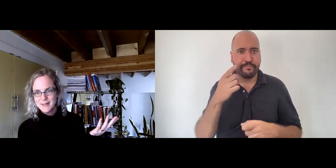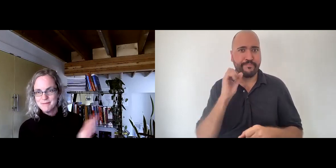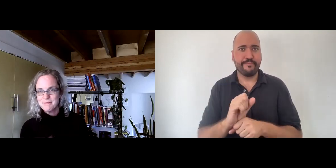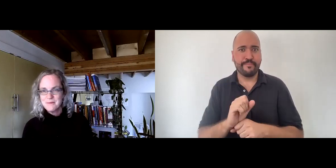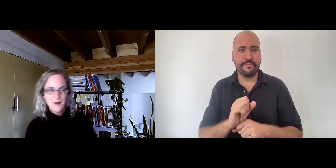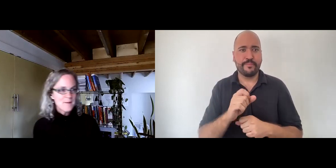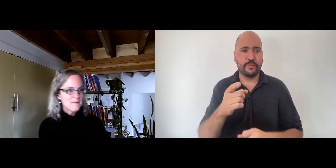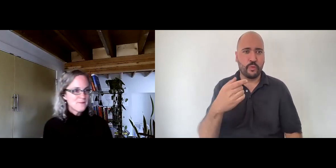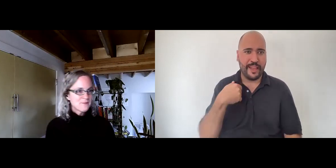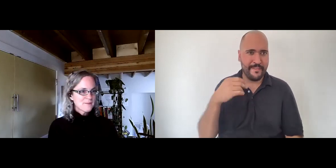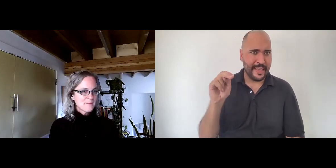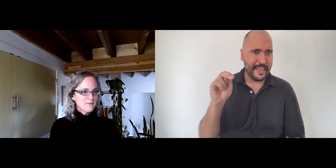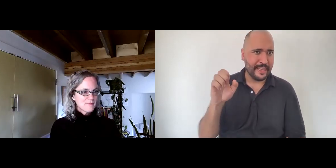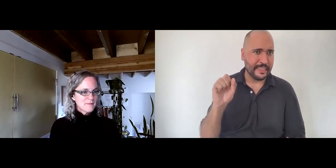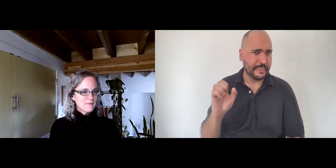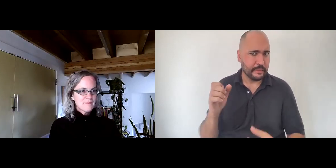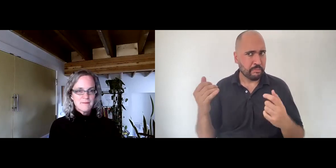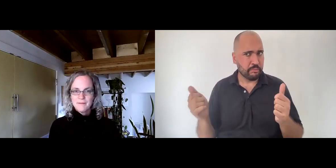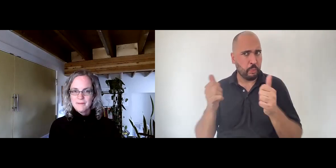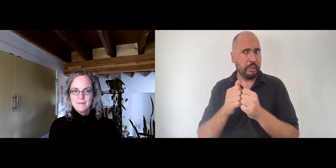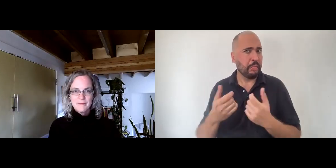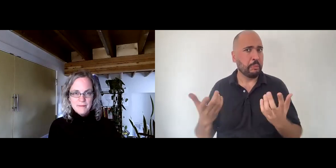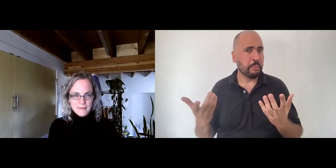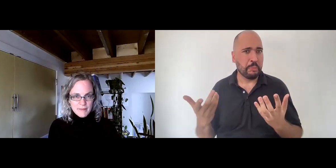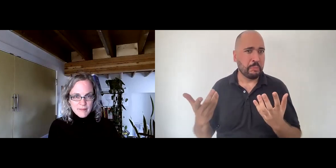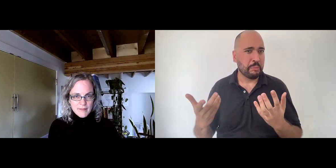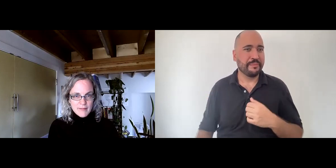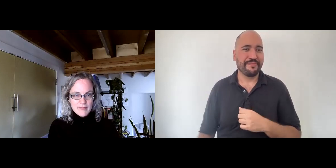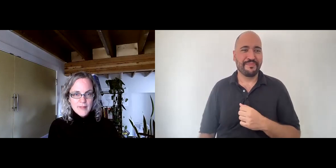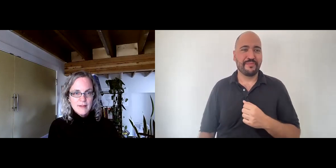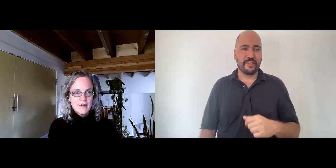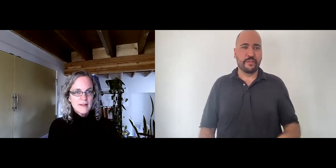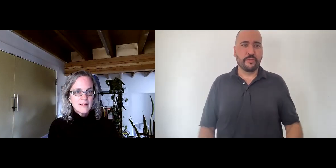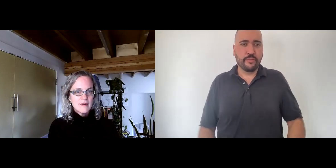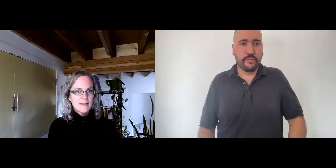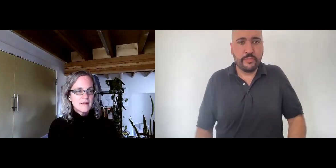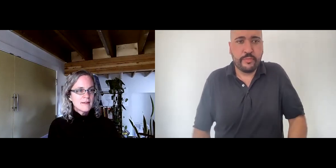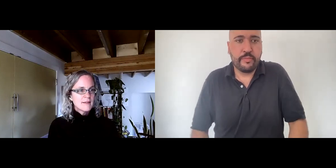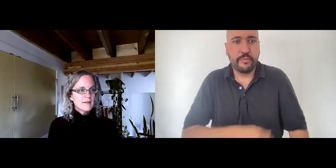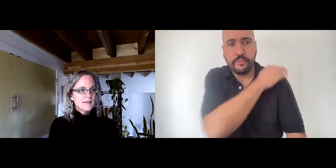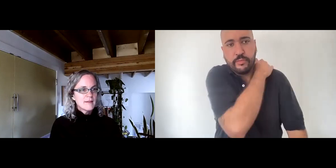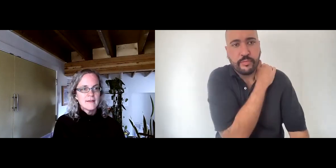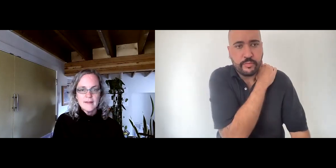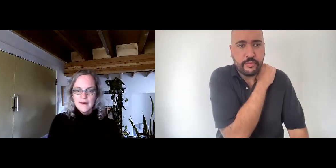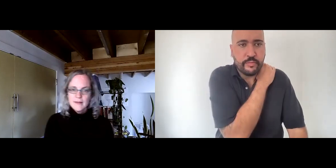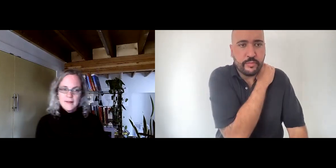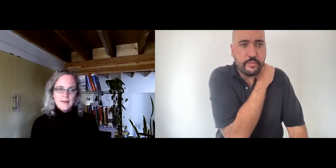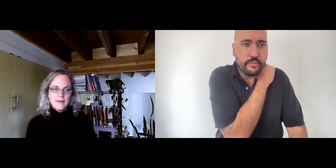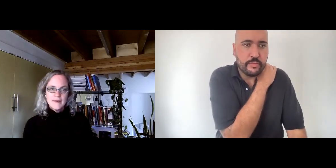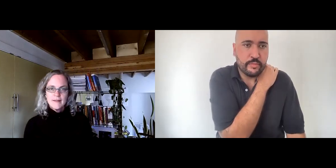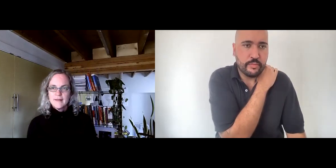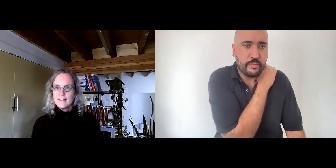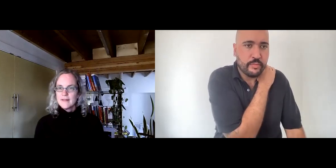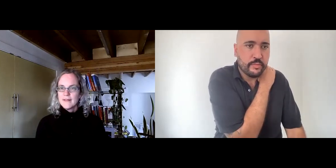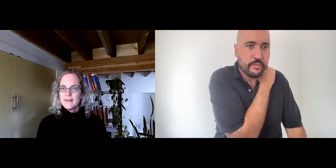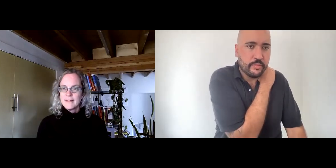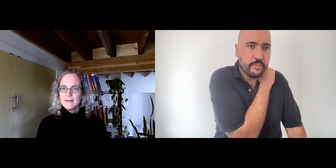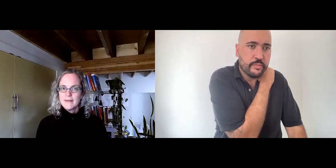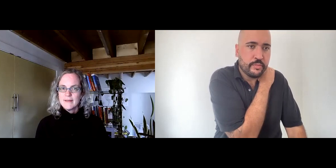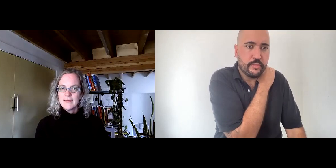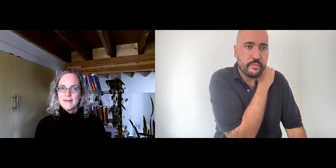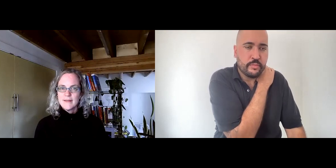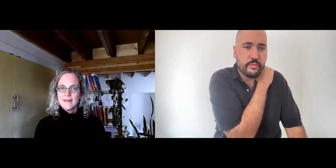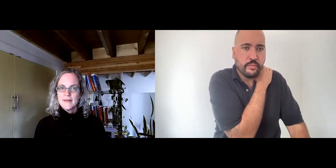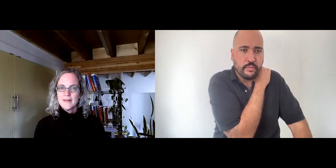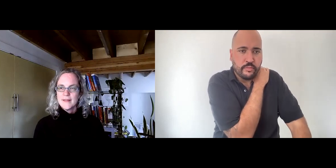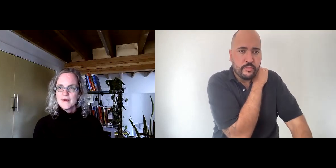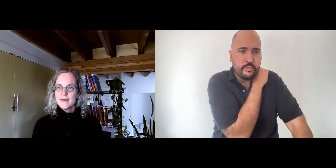Okay.